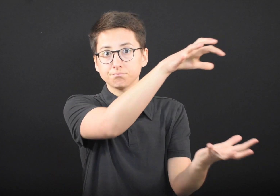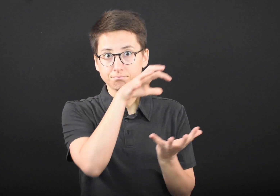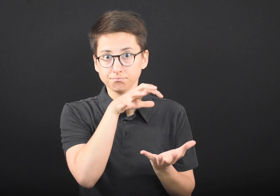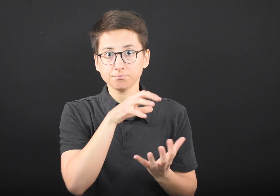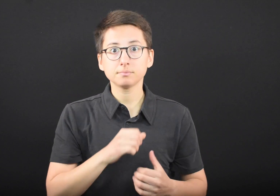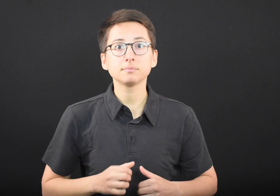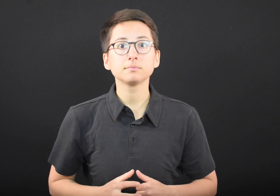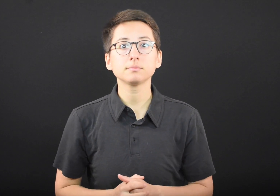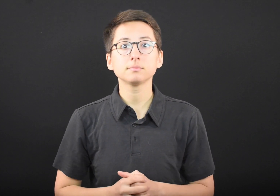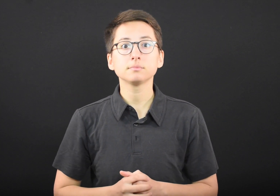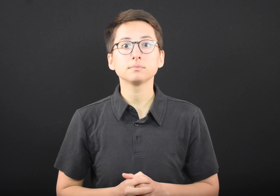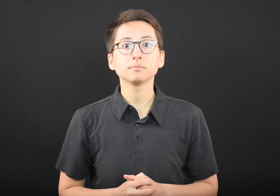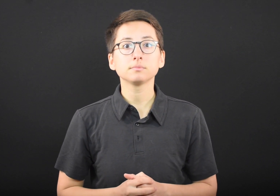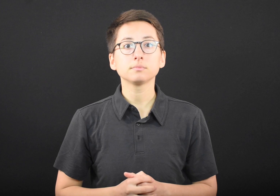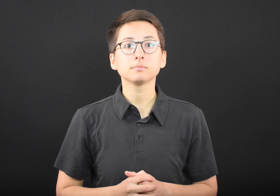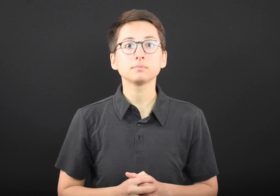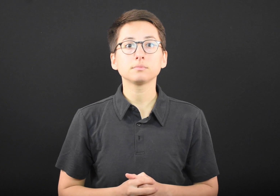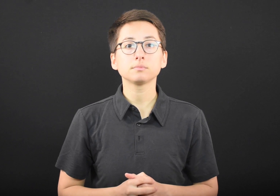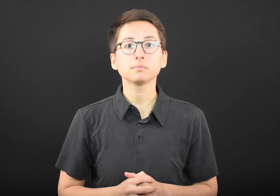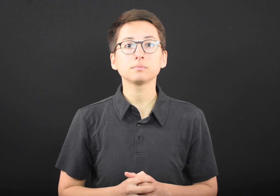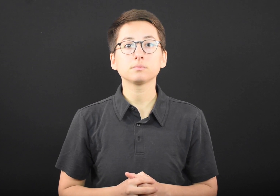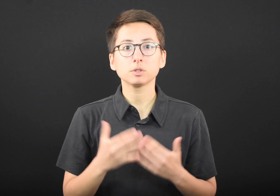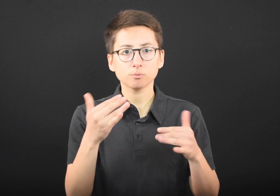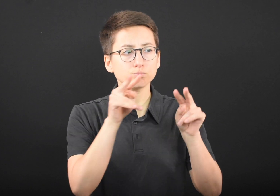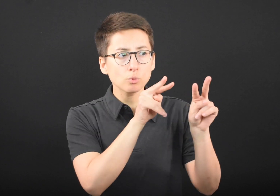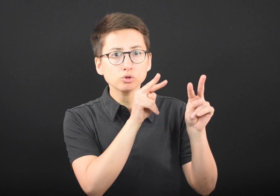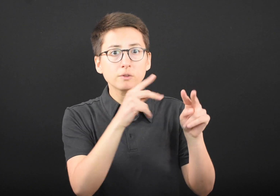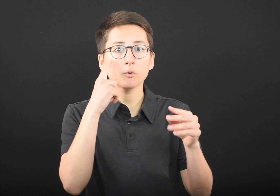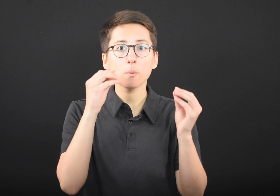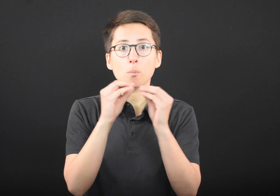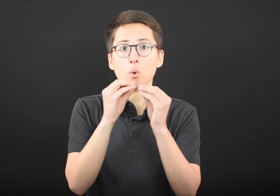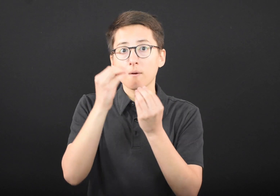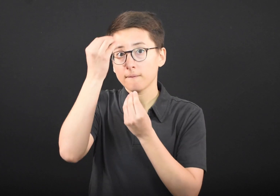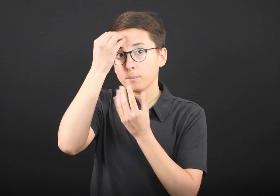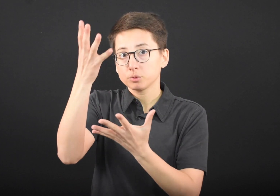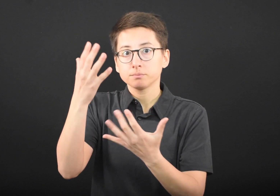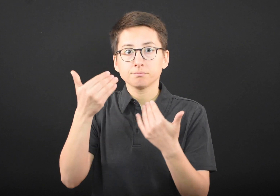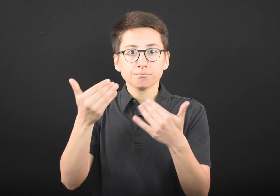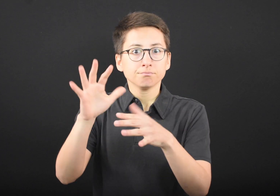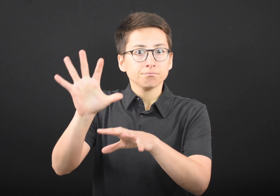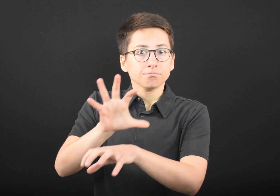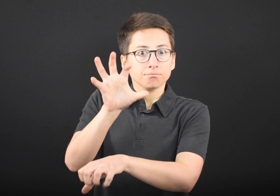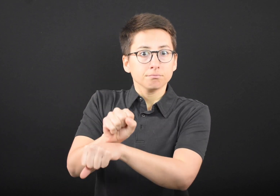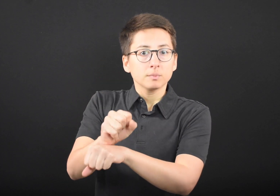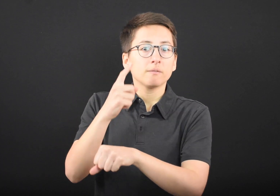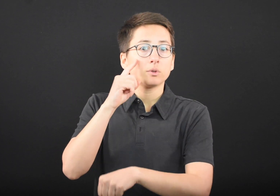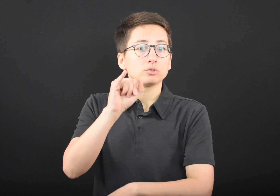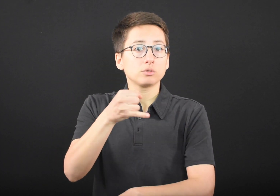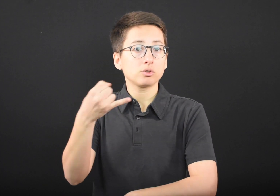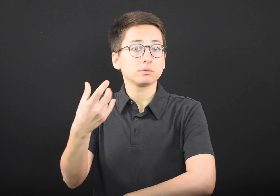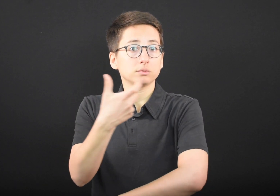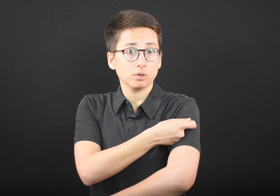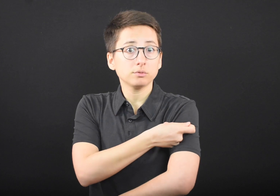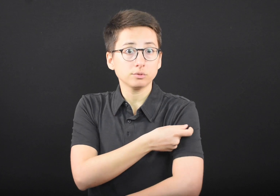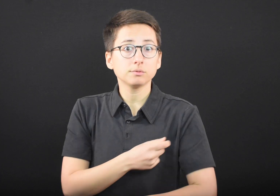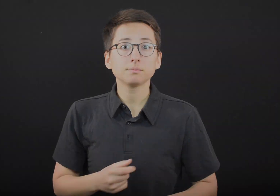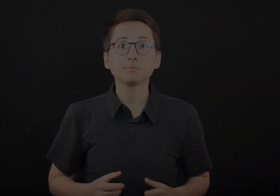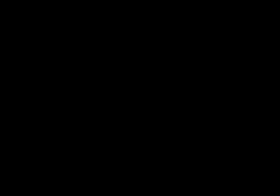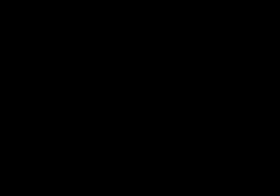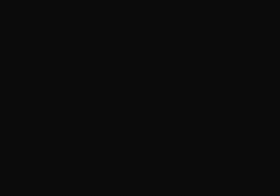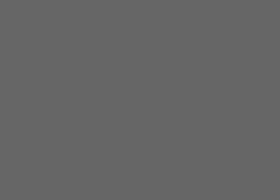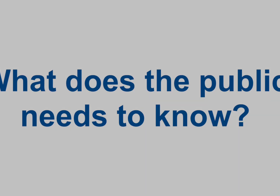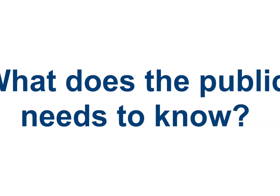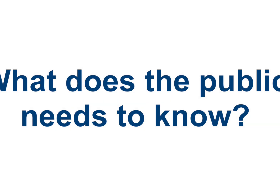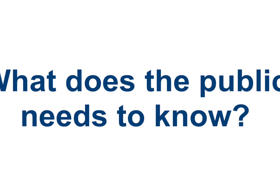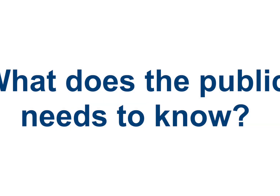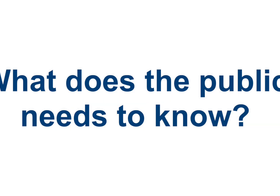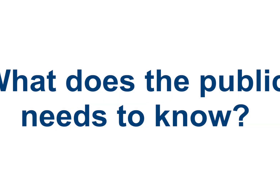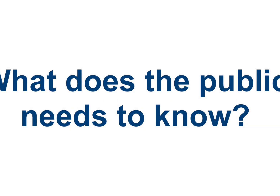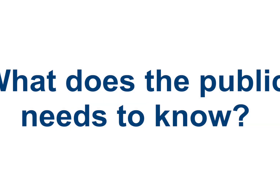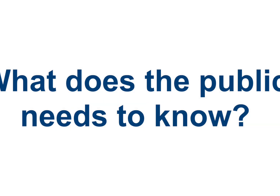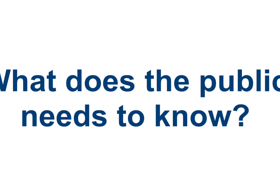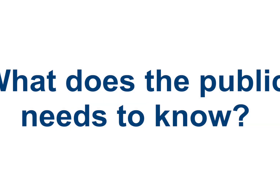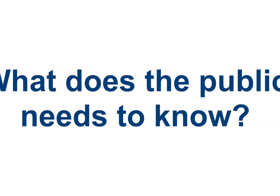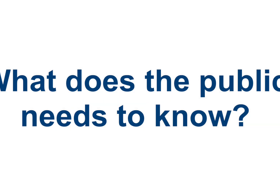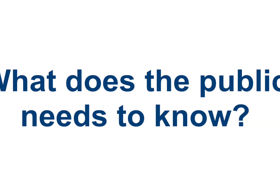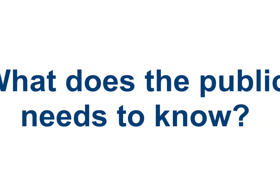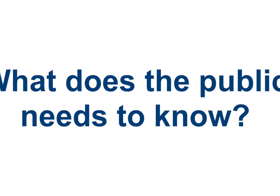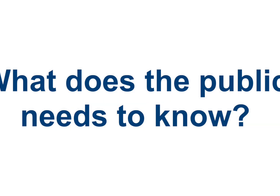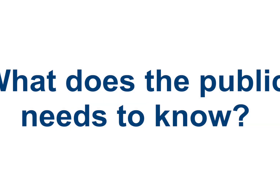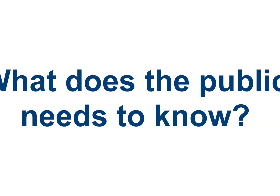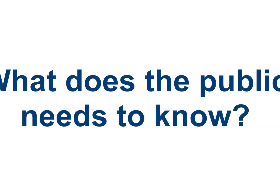● Watch for more information about making appointments for Johnson & Johnson vaccine.